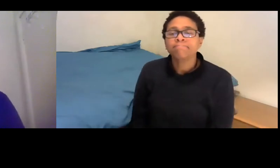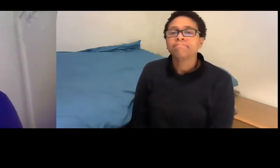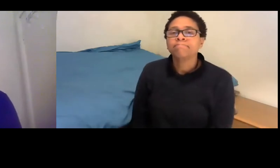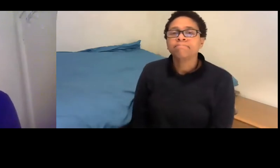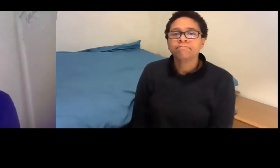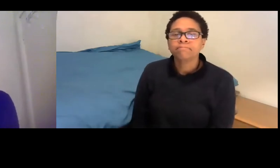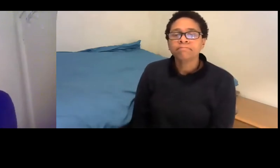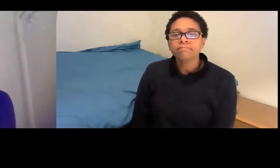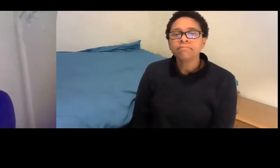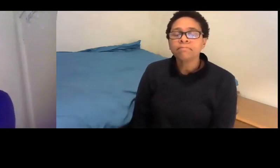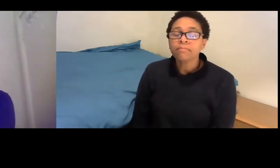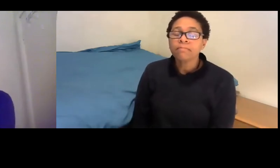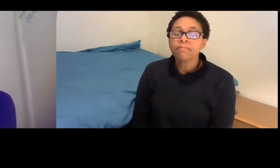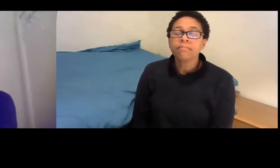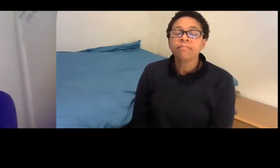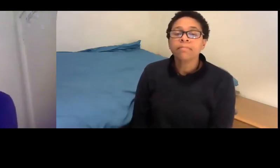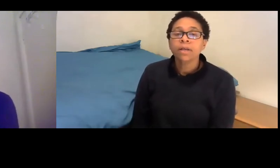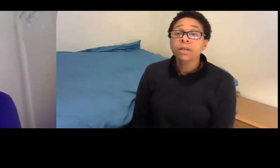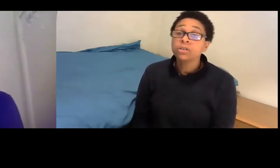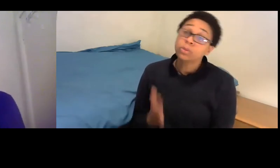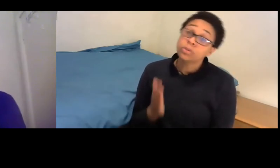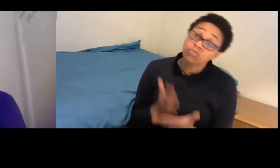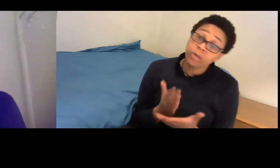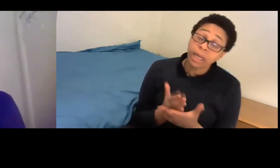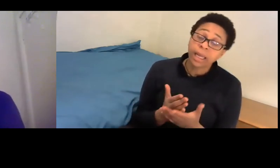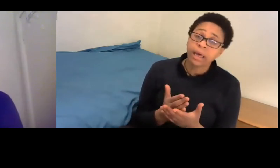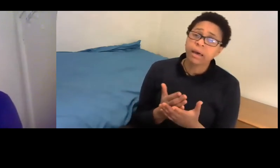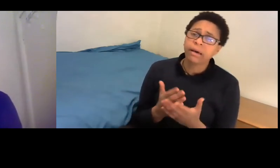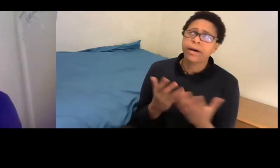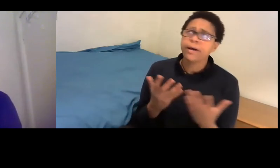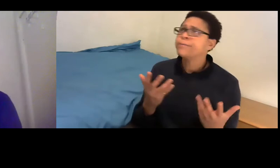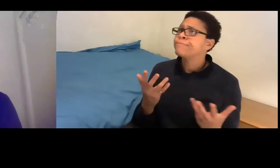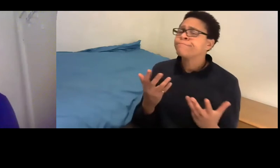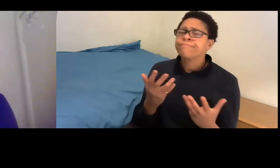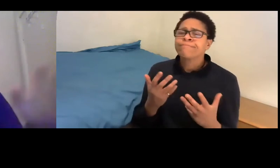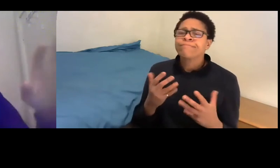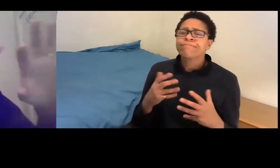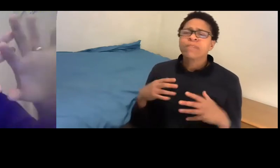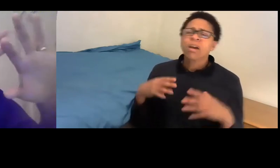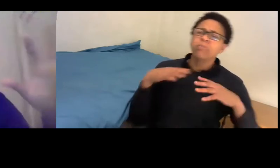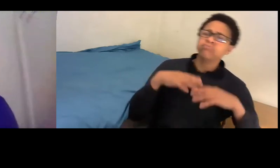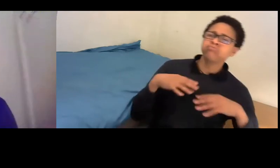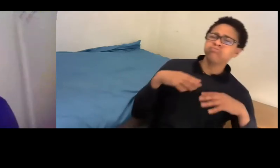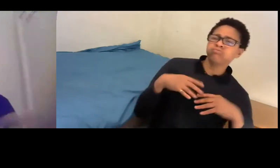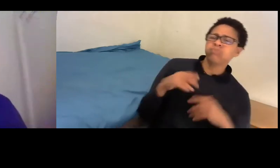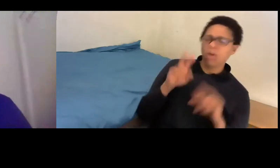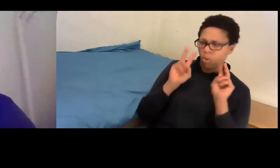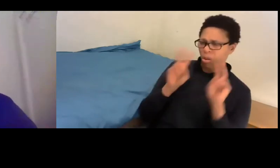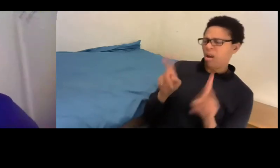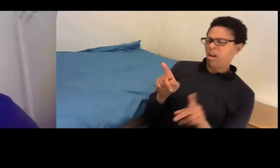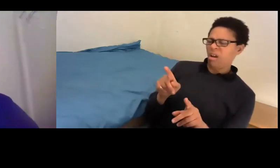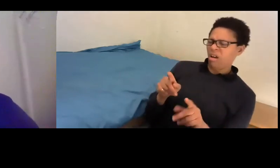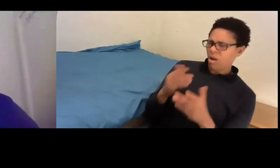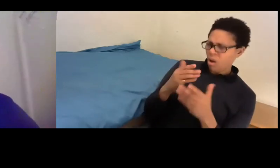much, you know, these this liberal conceptions of LGBTQ identity, and then these Muslims on this side.